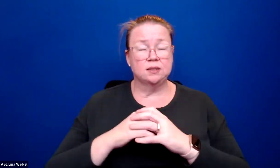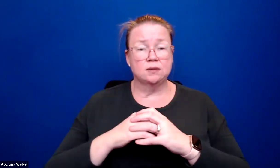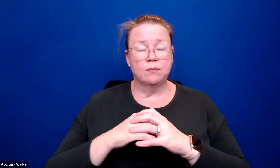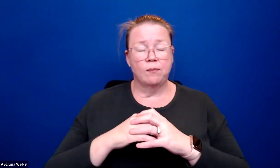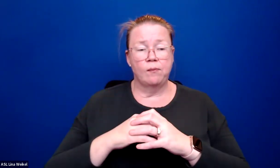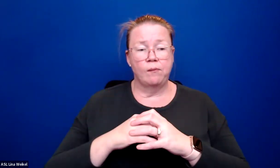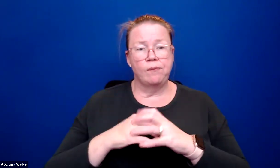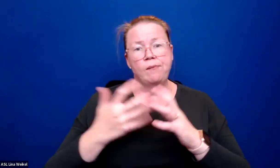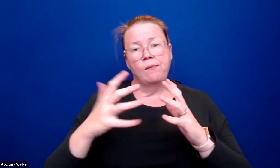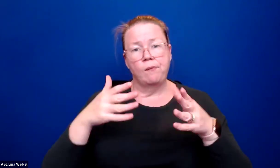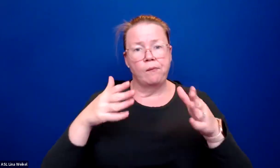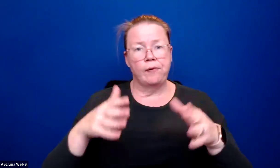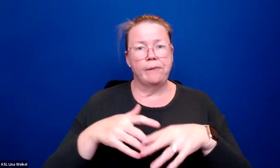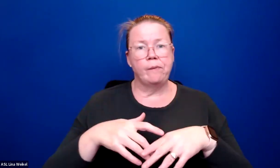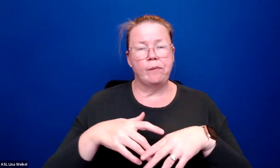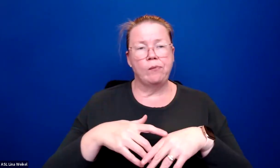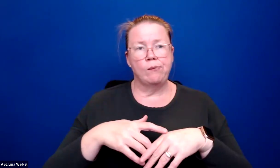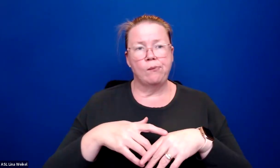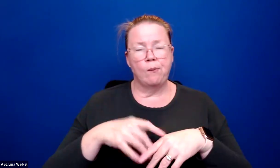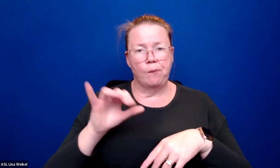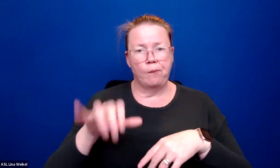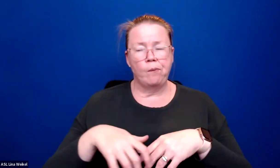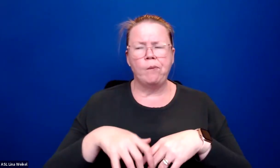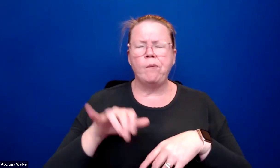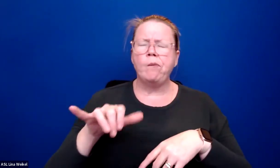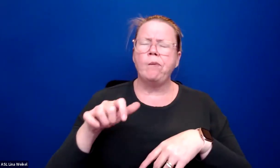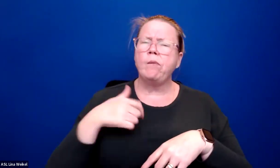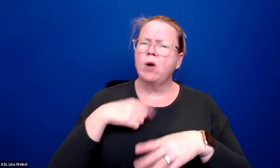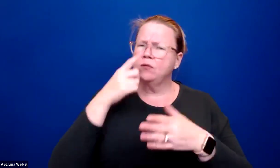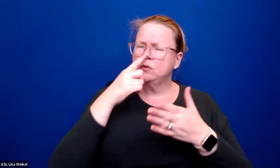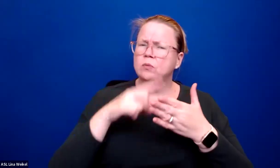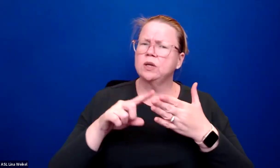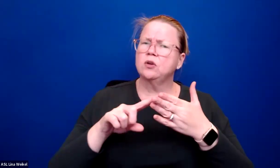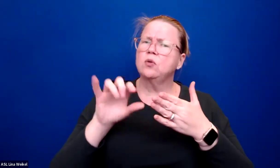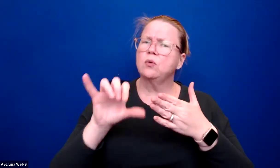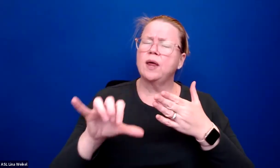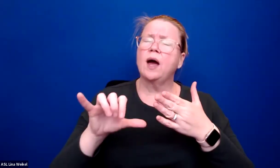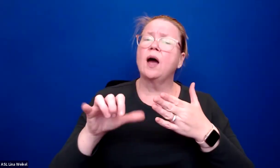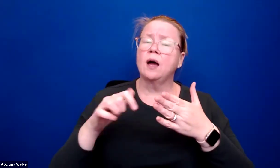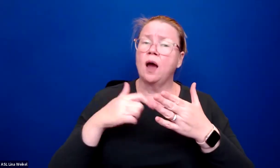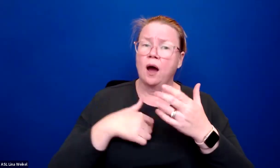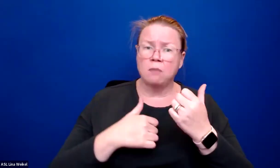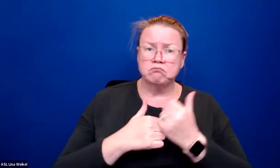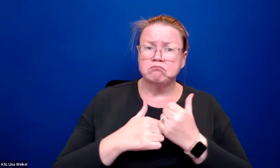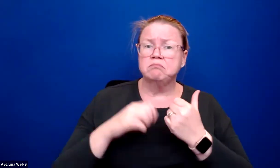Andy Padilla: sort of way. Yeah. Jordan Hayes (she, her): I'll have to look into that. I'm I'm a fan of your disabled and proud.